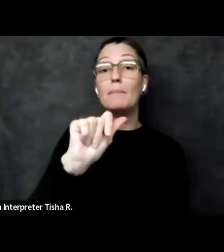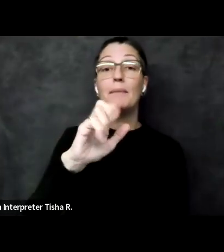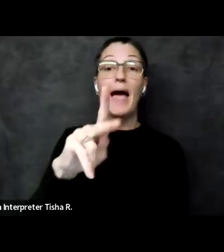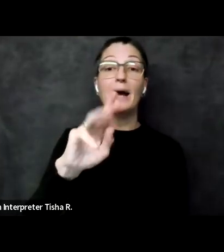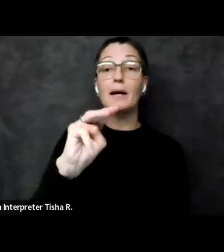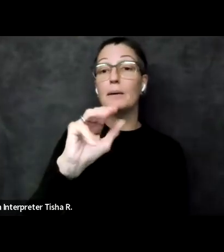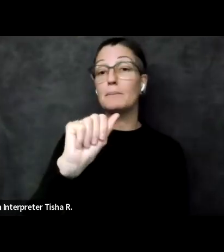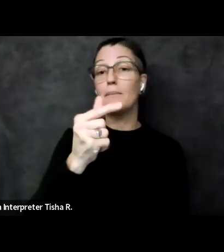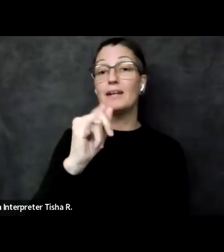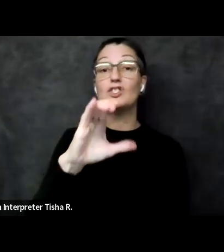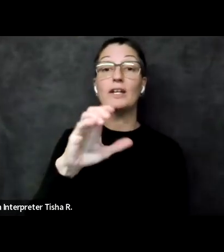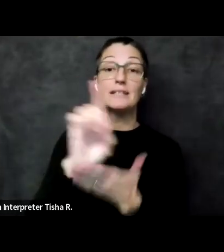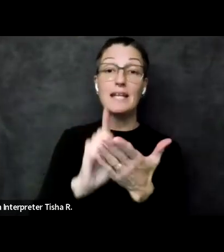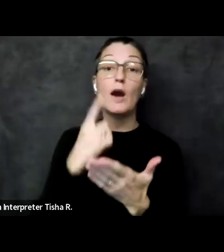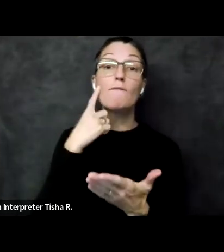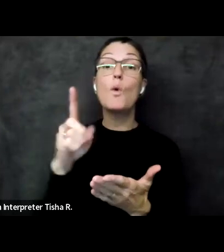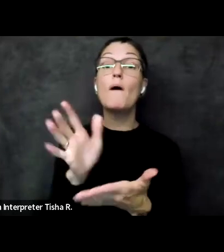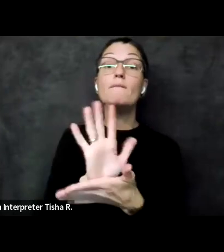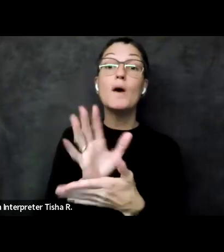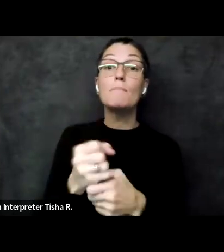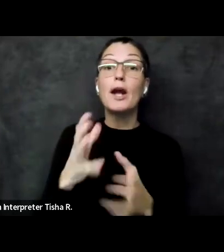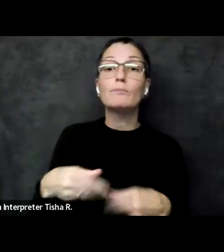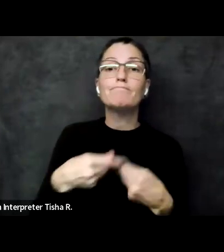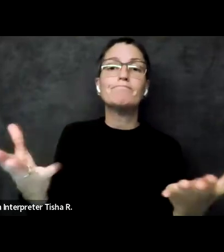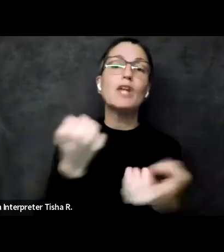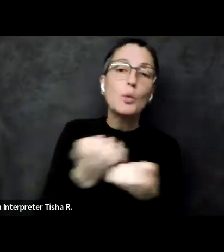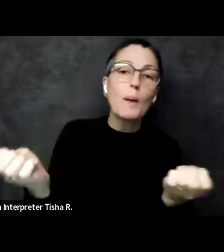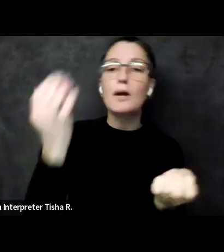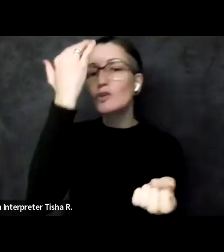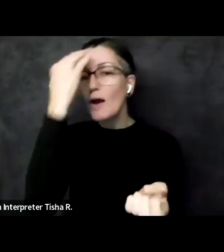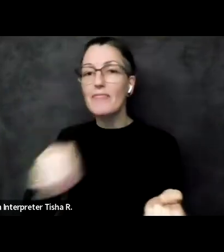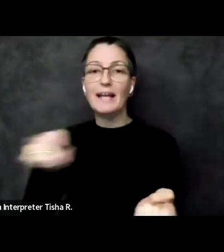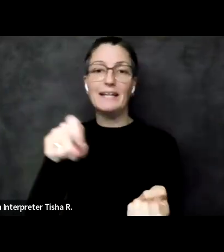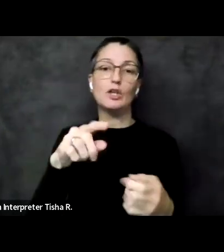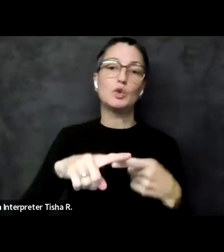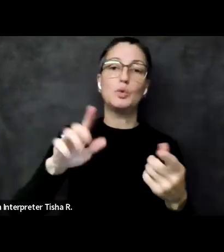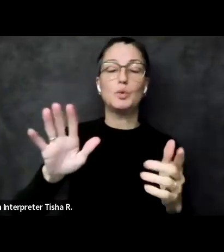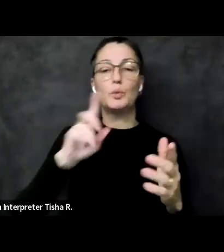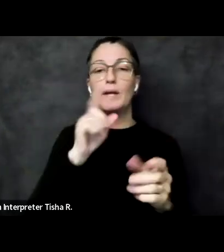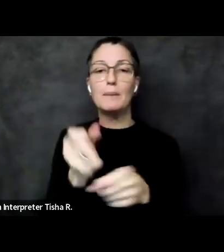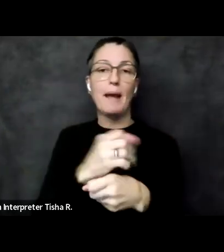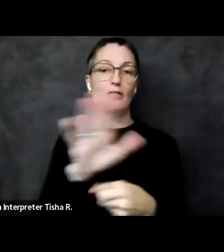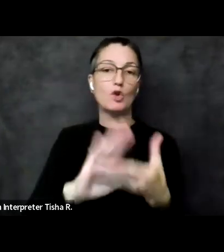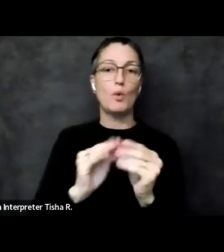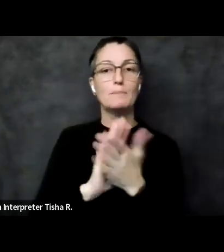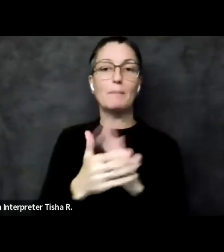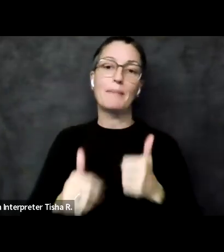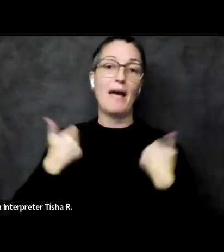the equipment and knowledge they need to bring their stories to life. Speaking of Blackmagic Design,